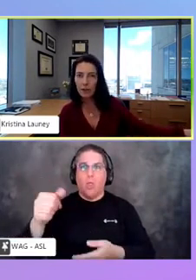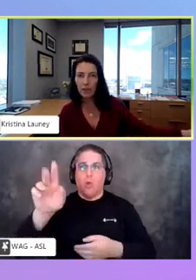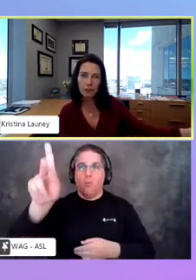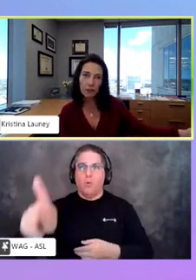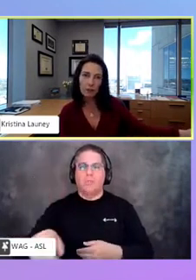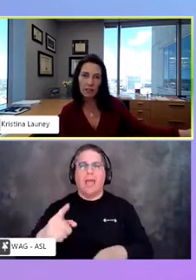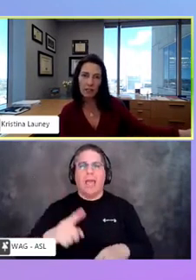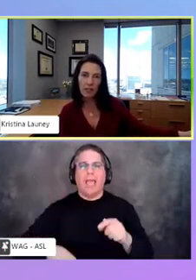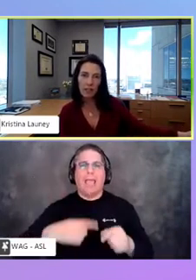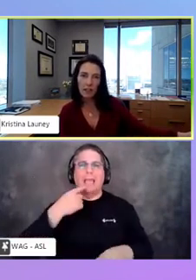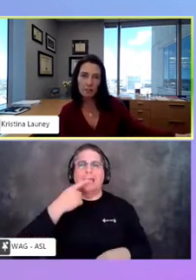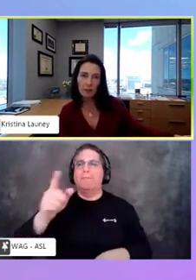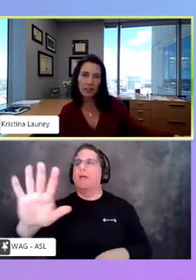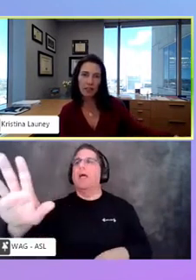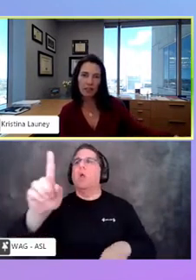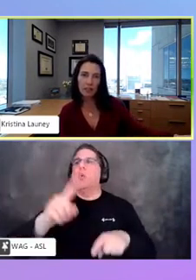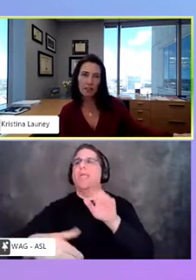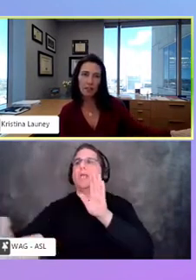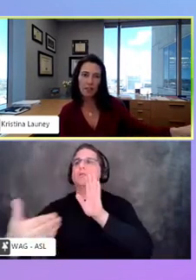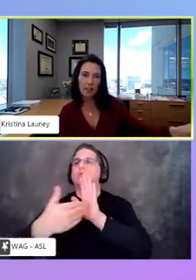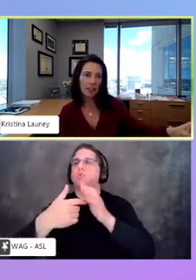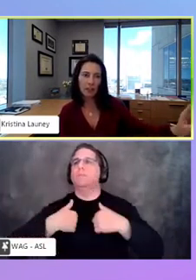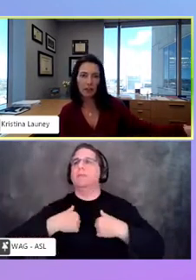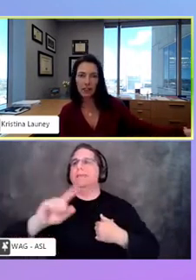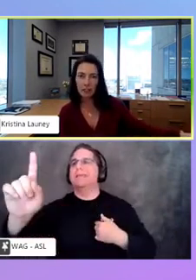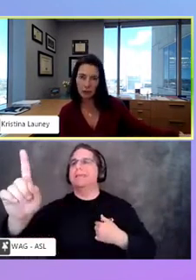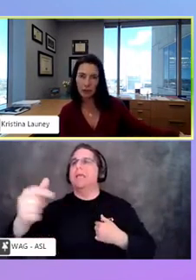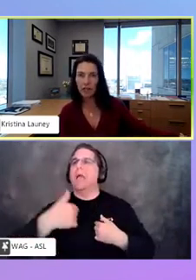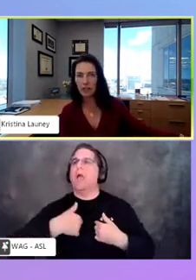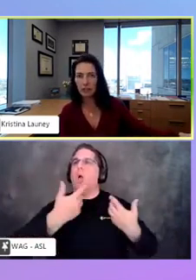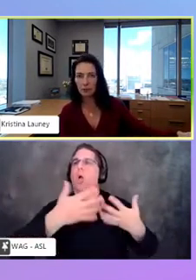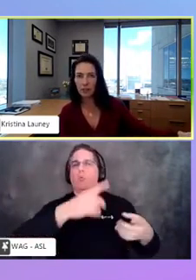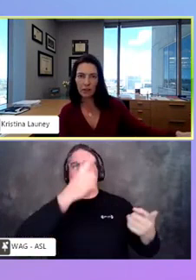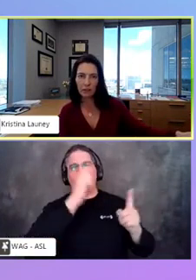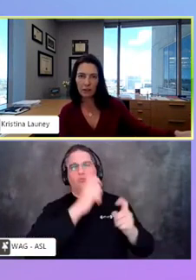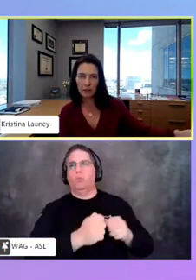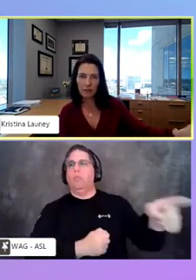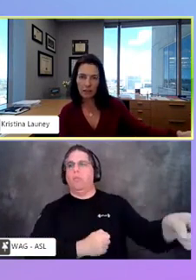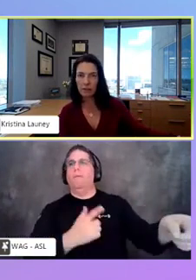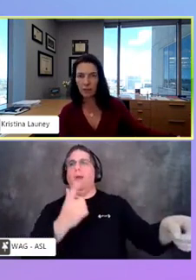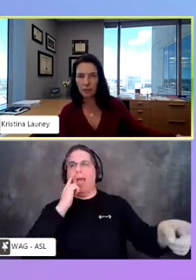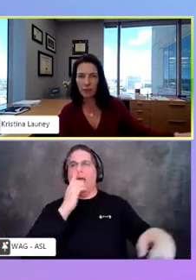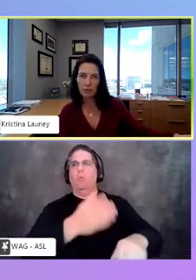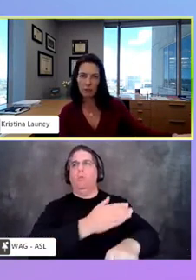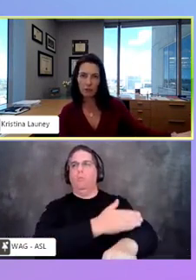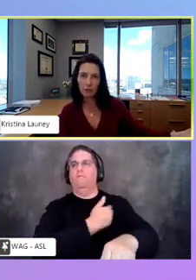between 2:00 private parties, and then you get sued again by a different, you can't tell